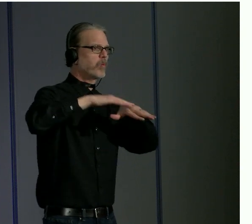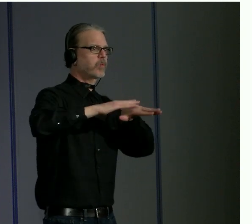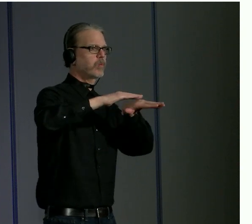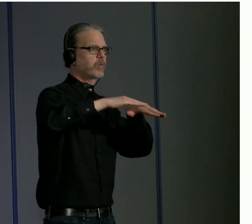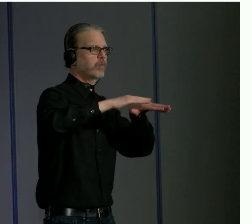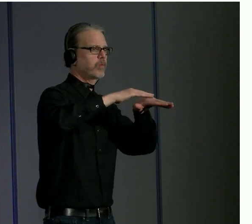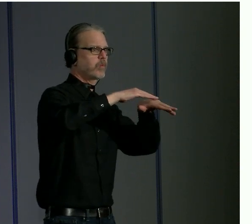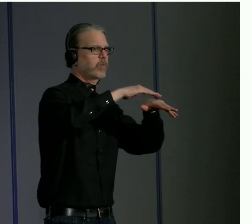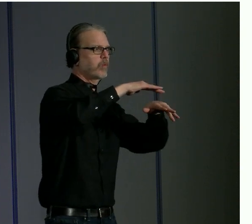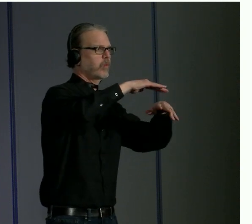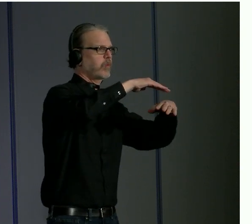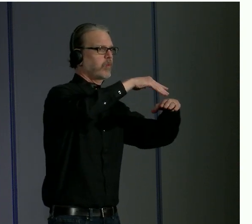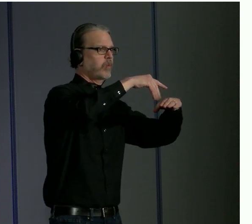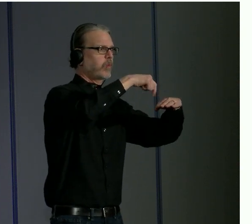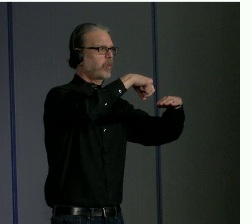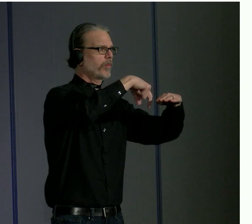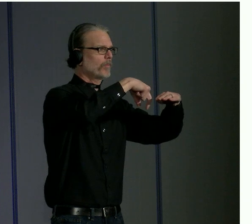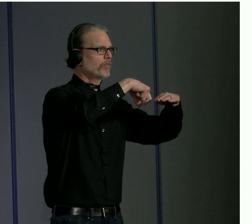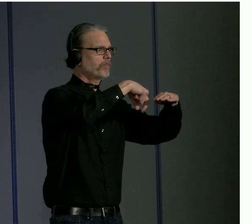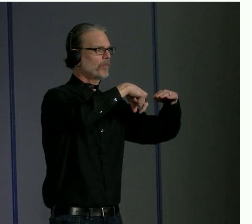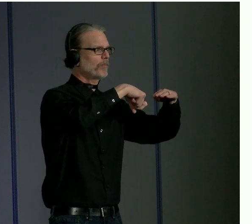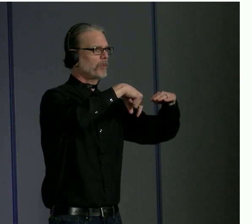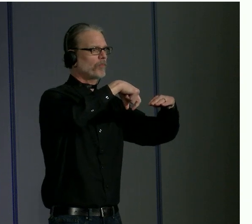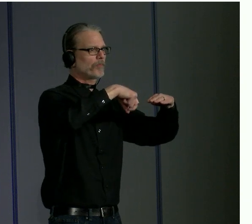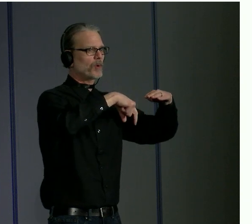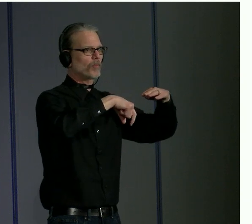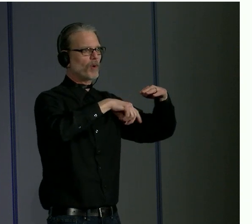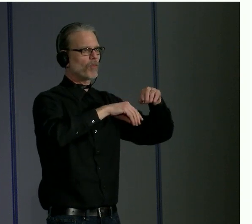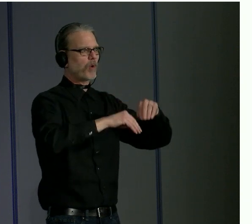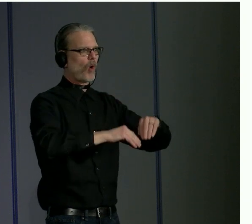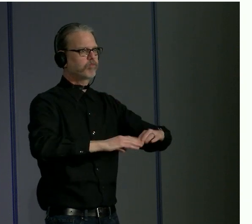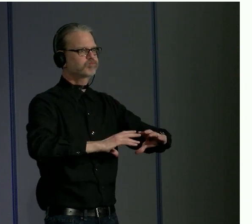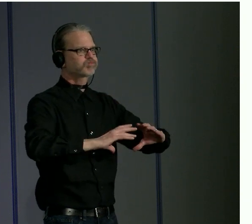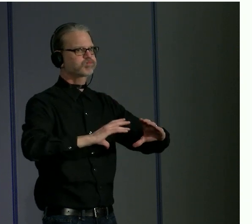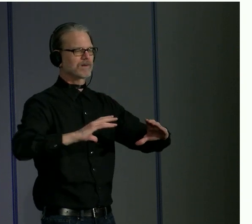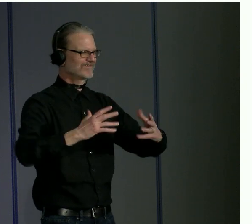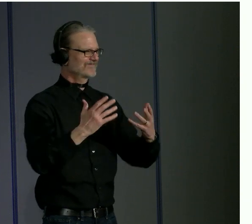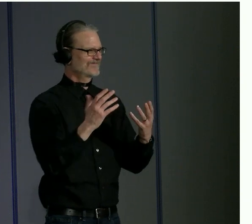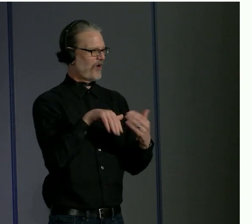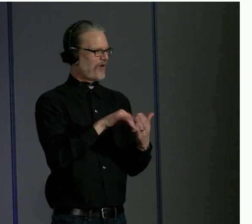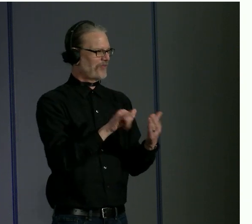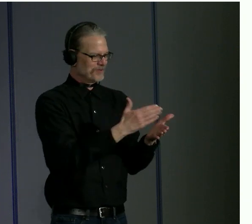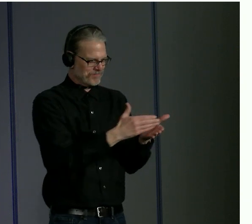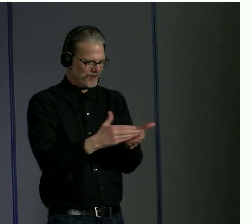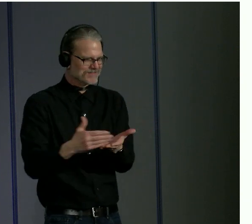and percolation. There's all these different elements. I first need to tell myself what do